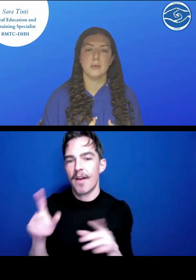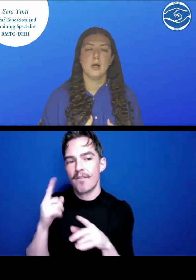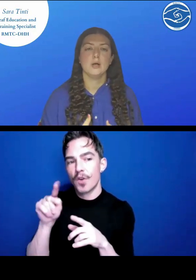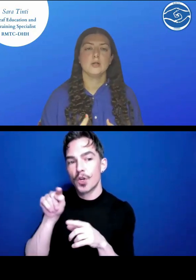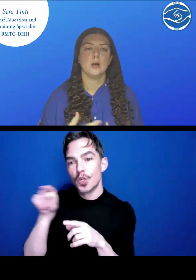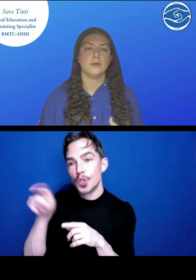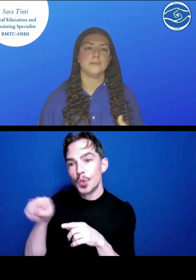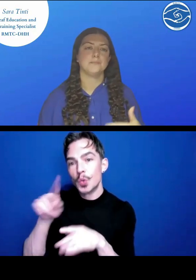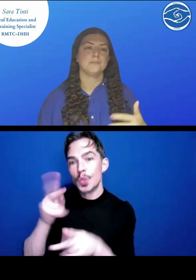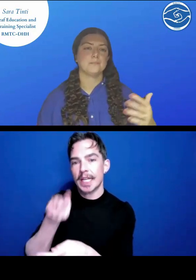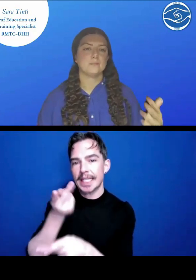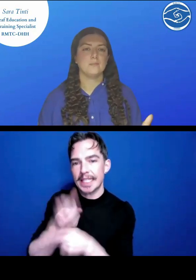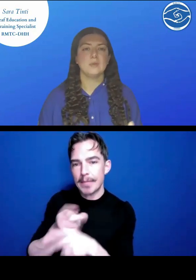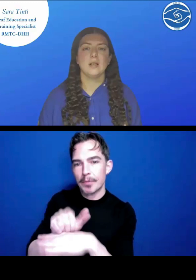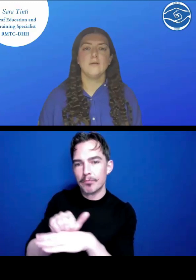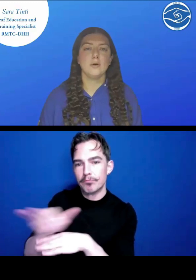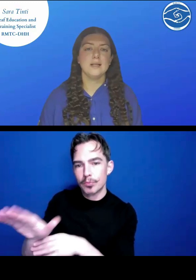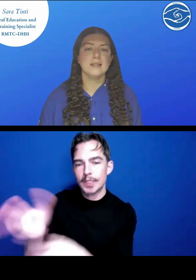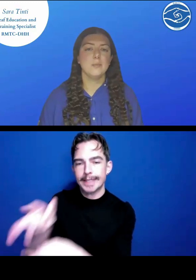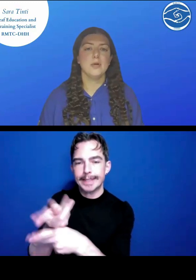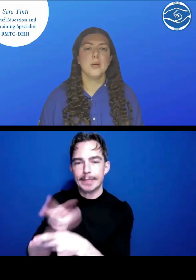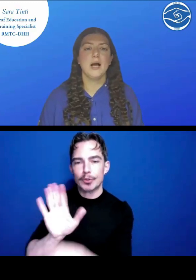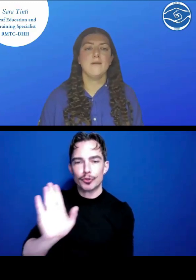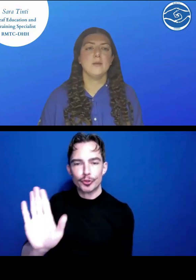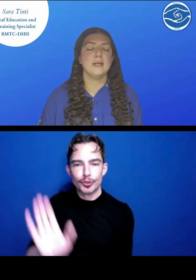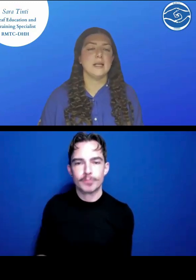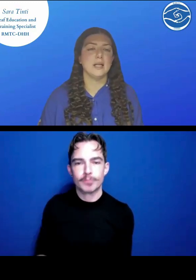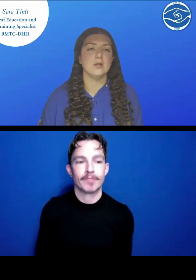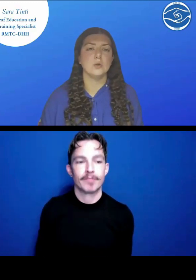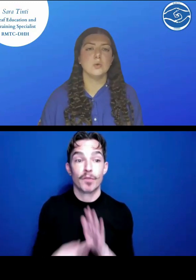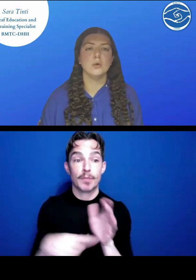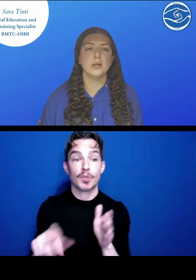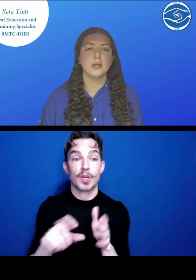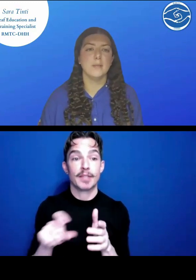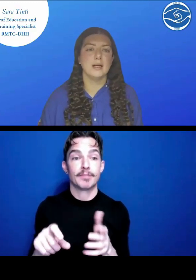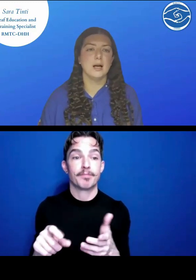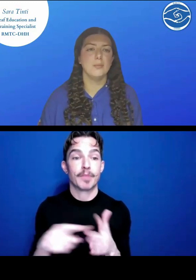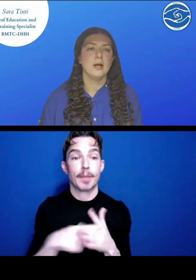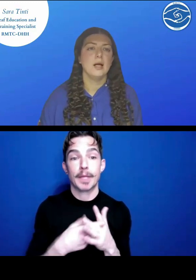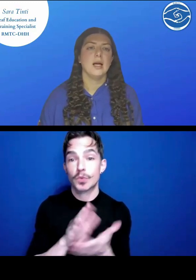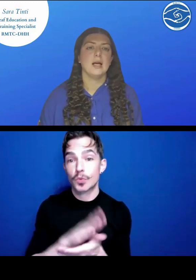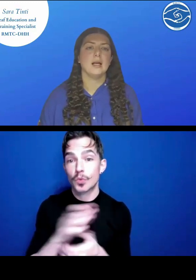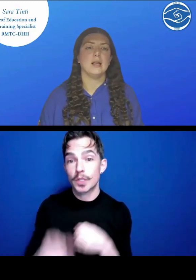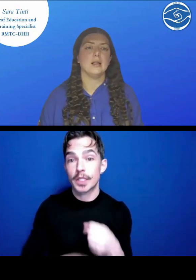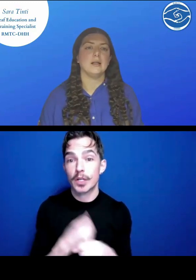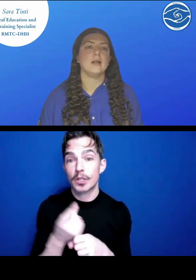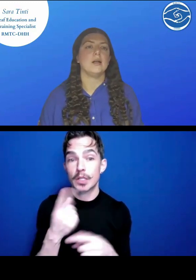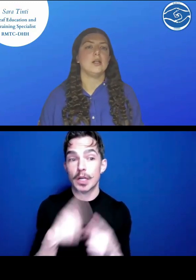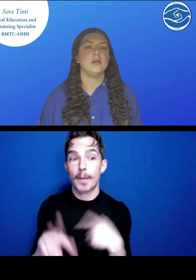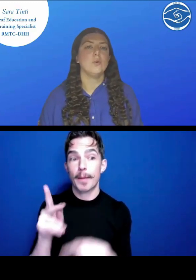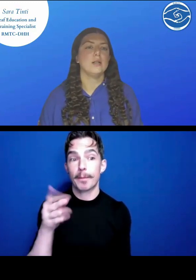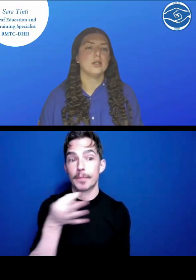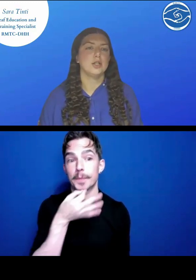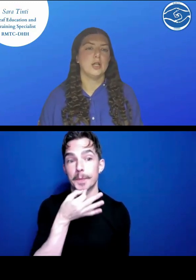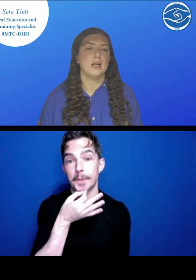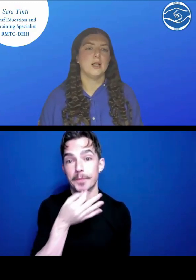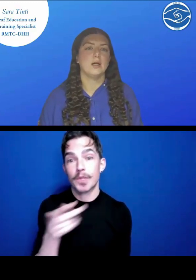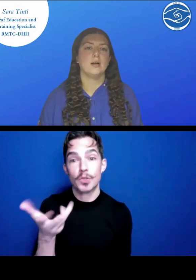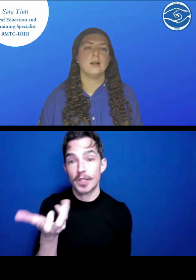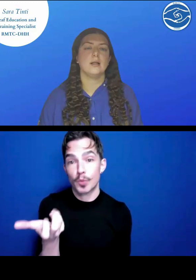keep. So for example, you have the beginning of the school year coming up and you want to share